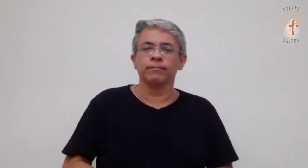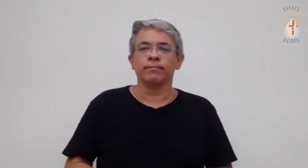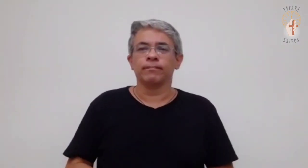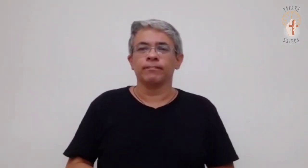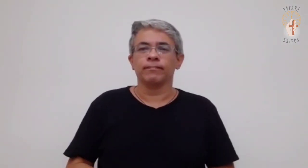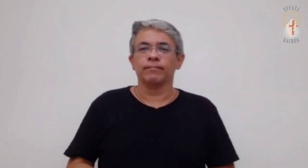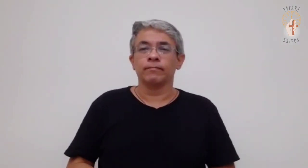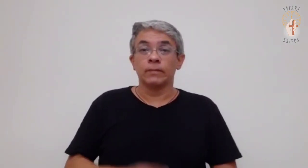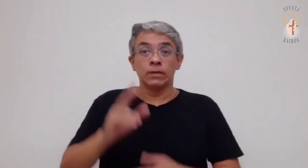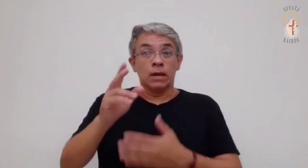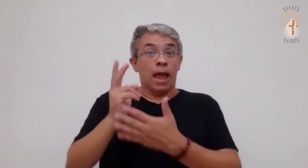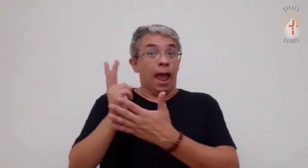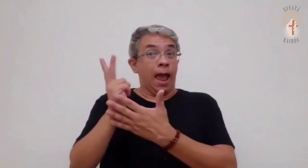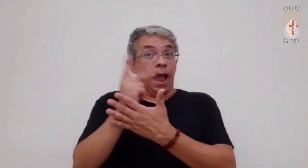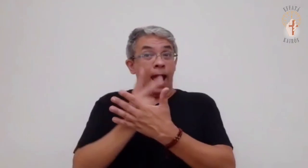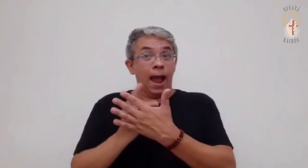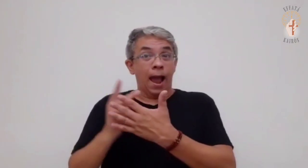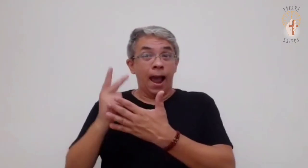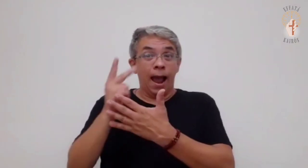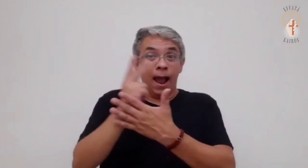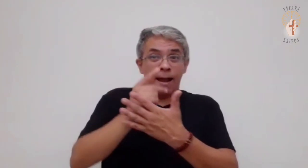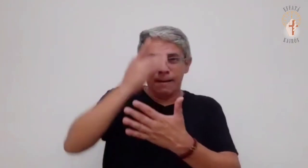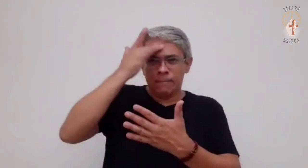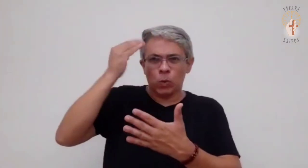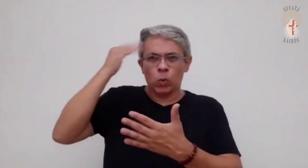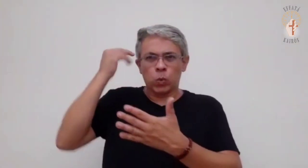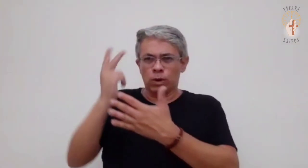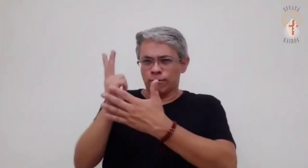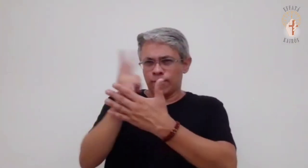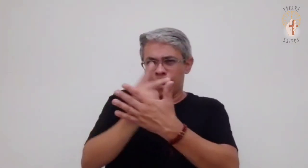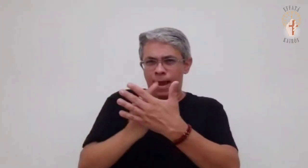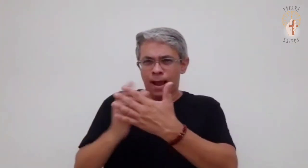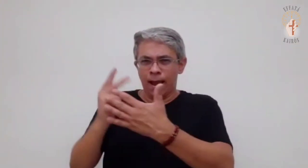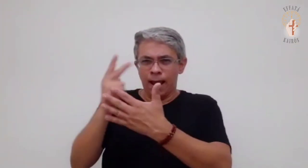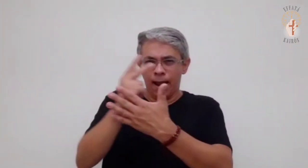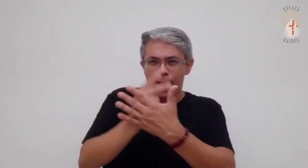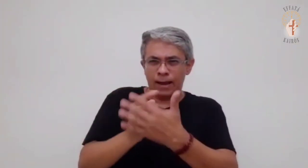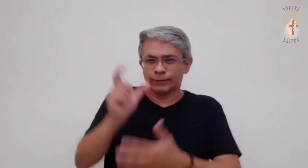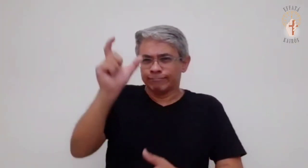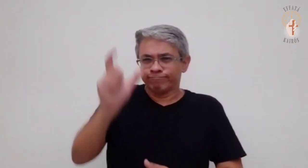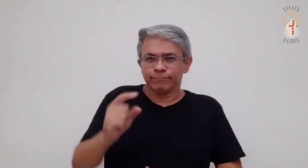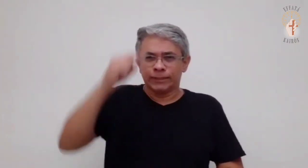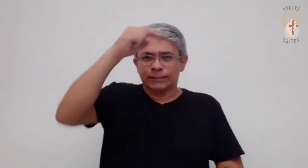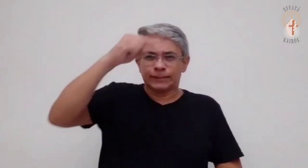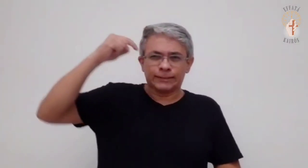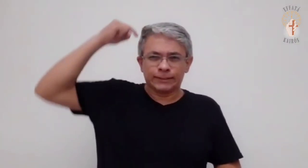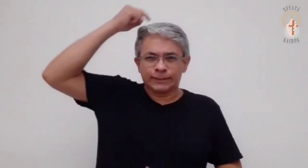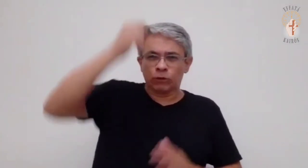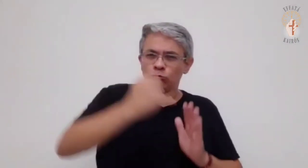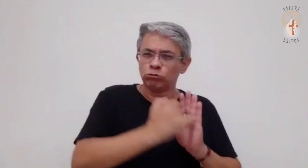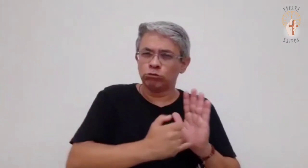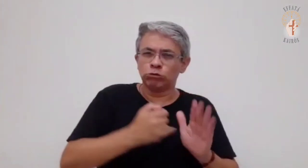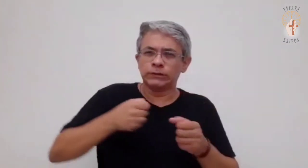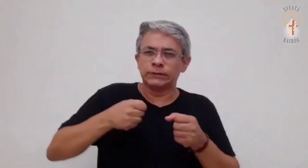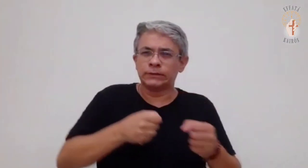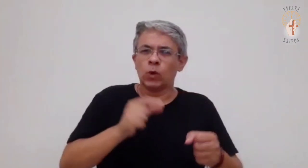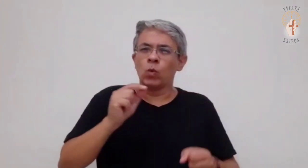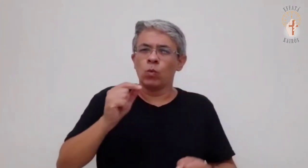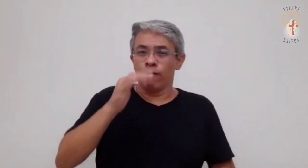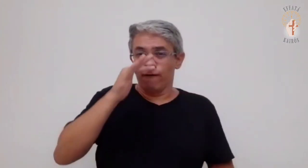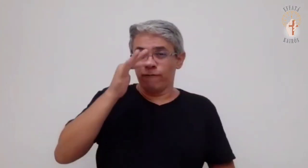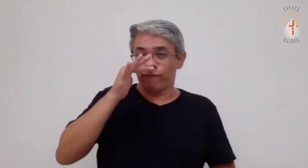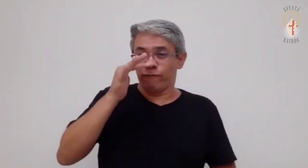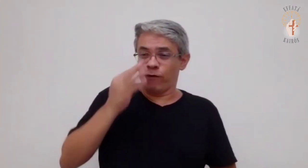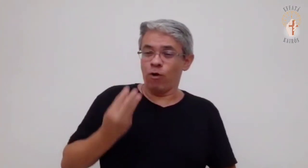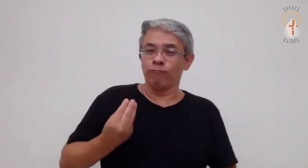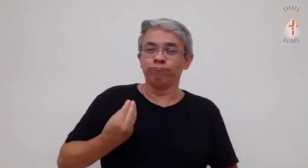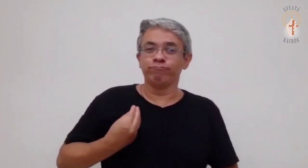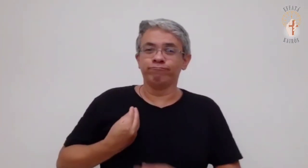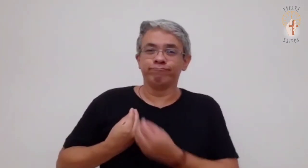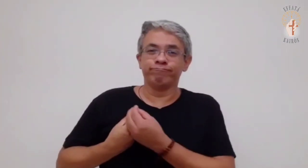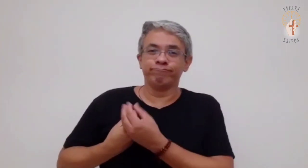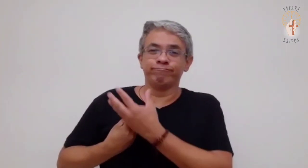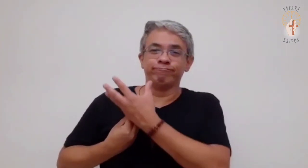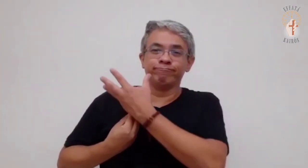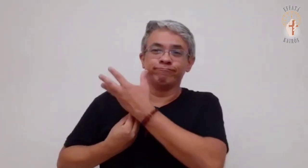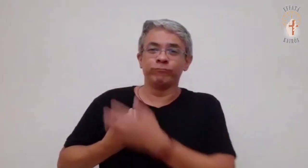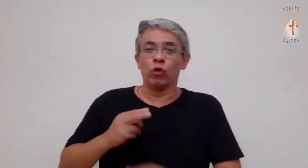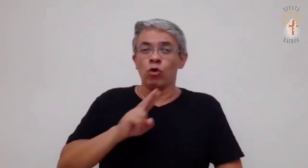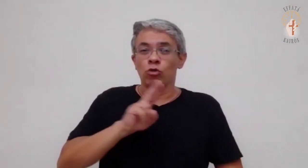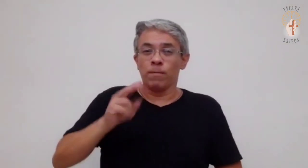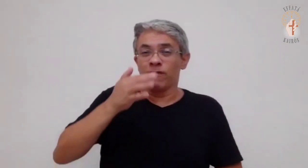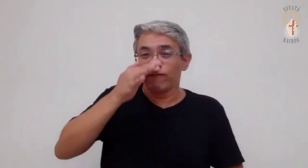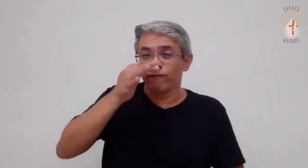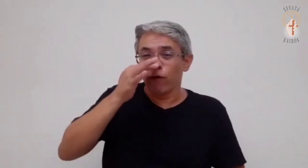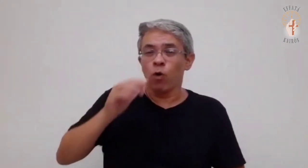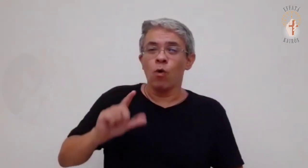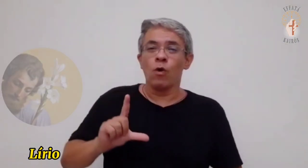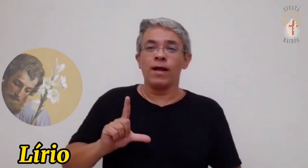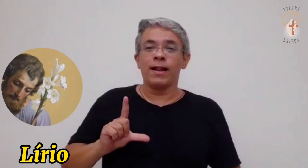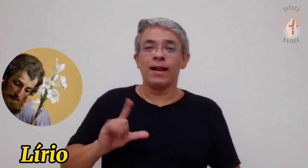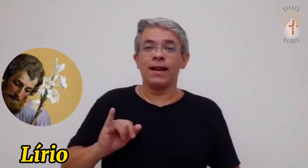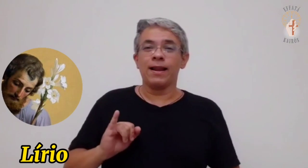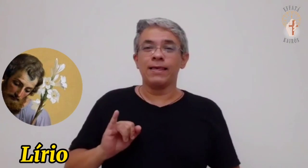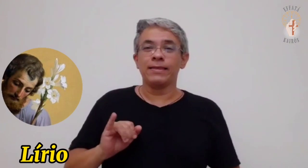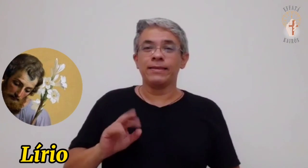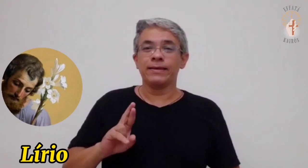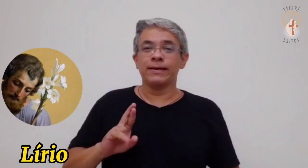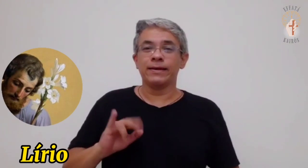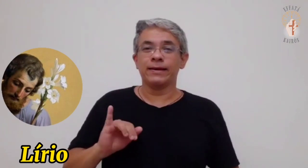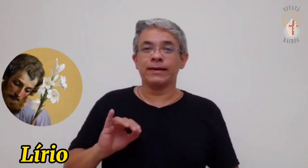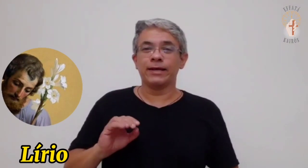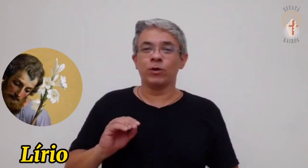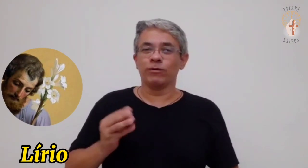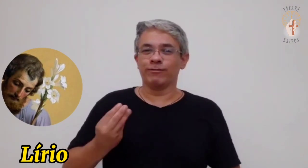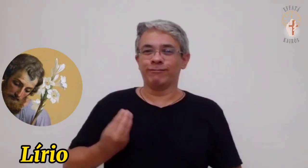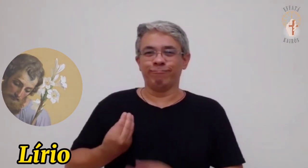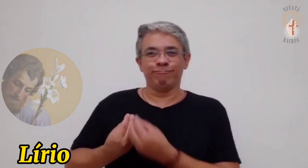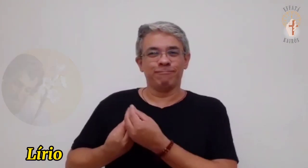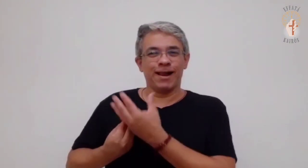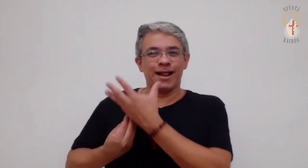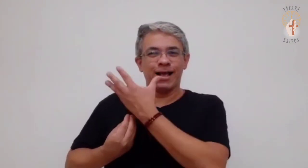In Christian art he is represented with a lily in his hand,